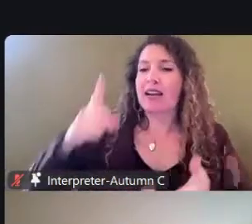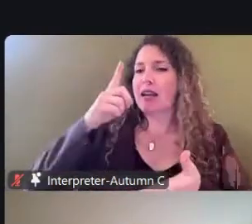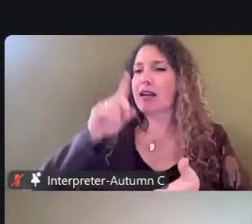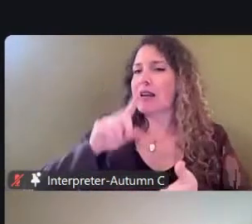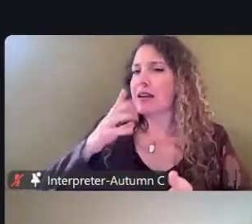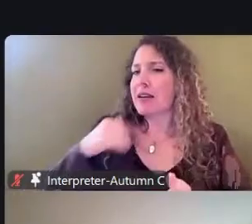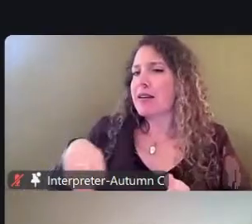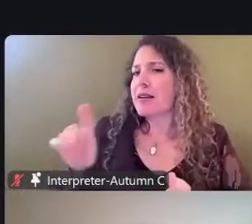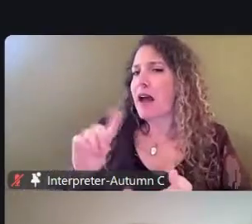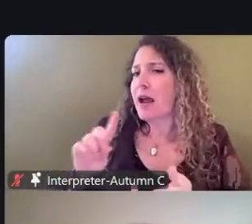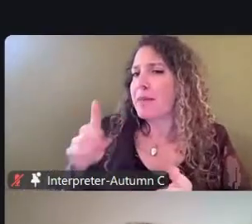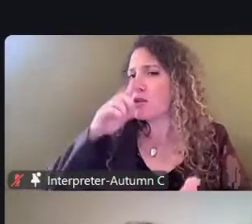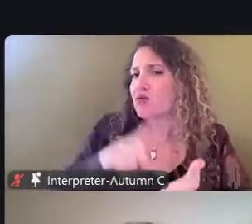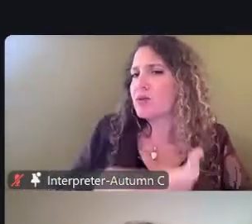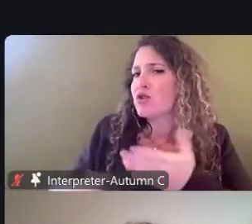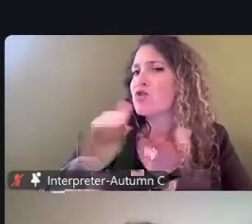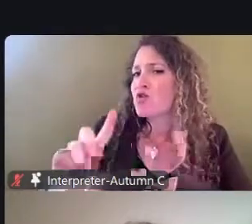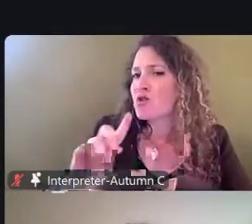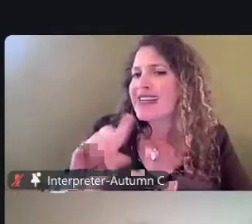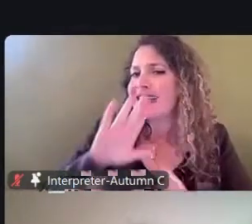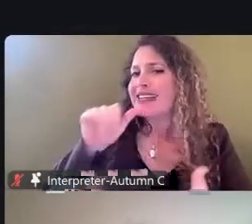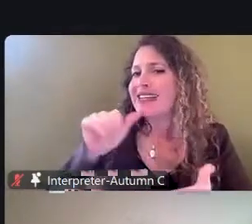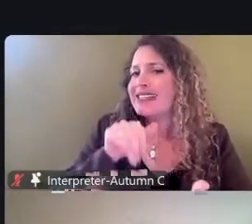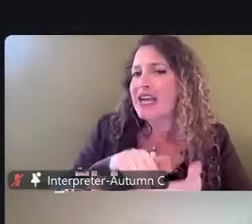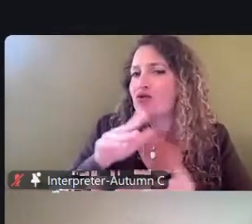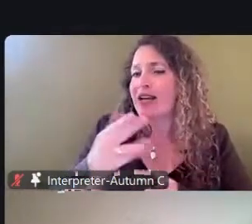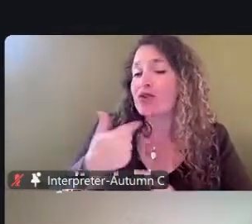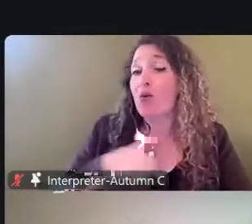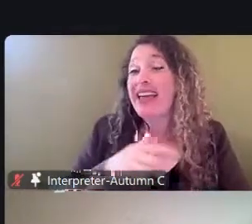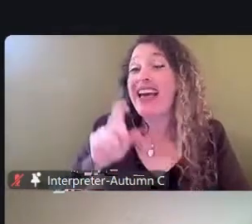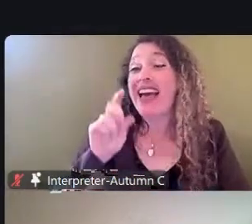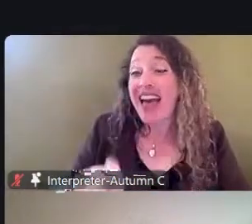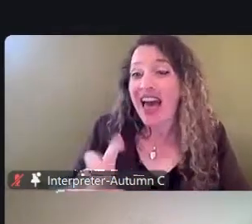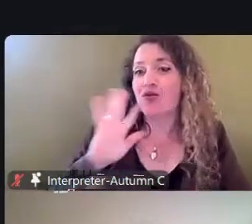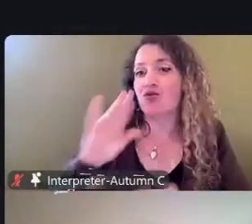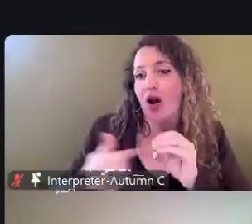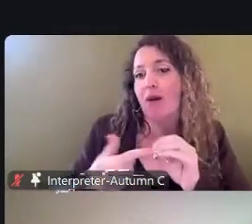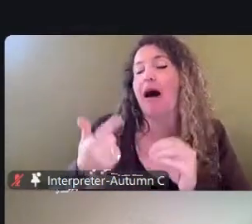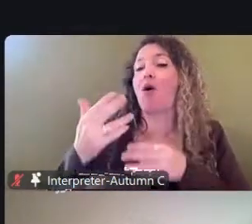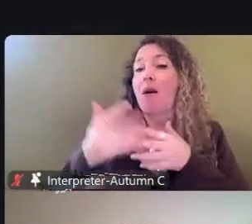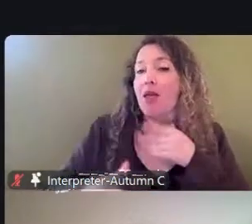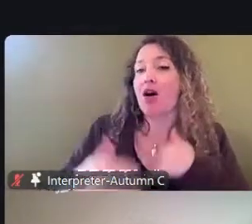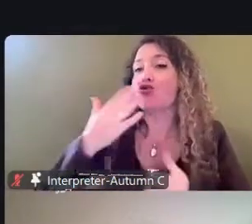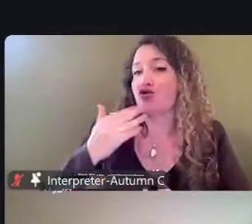it is very centralized on, we have to talk about blood sugar management, which is very, very important.